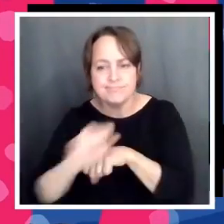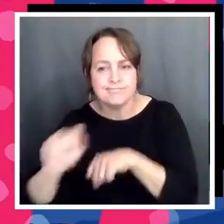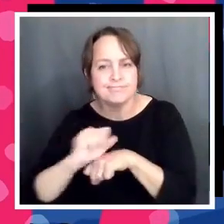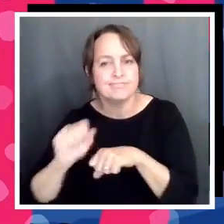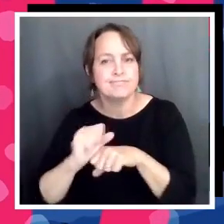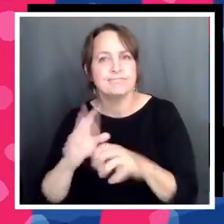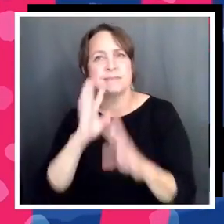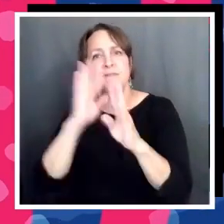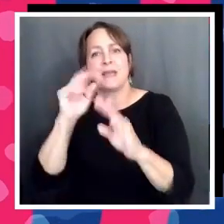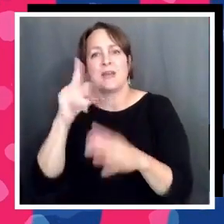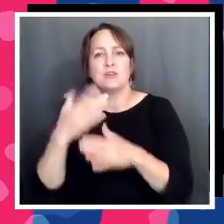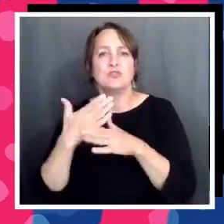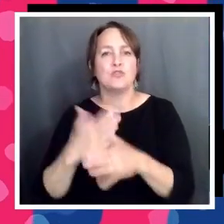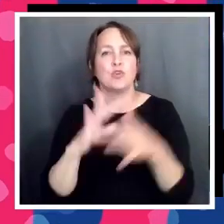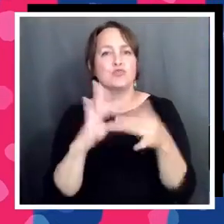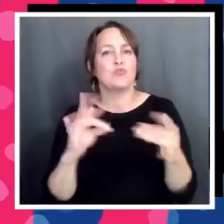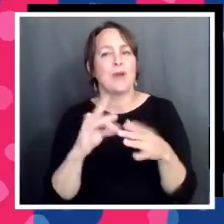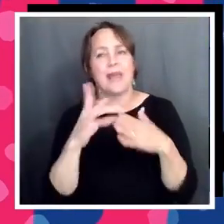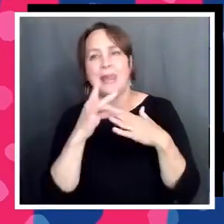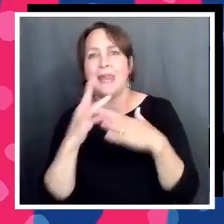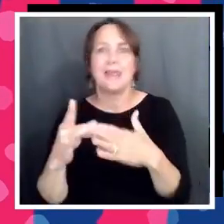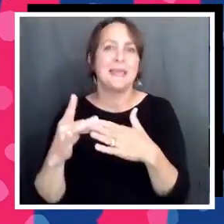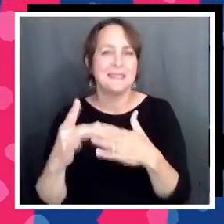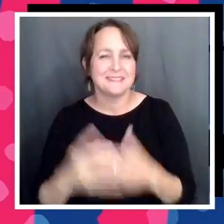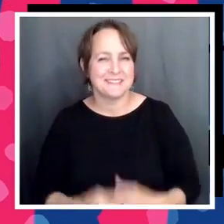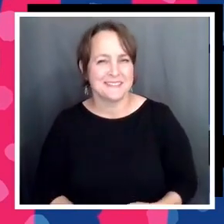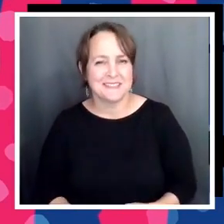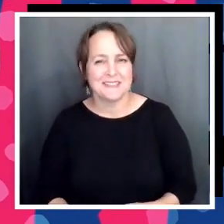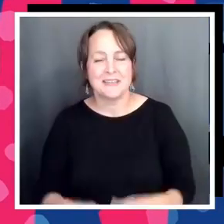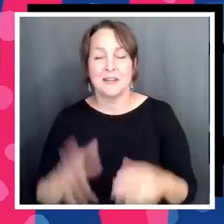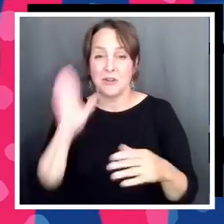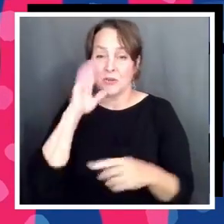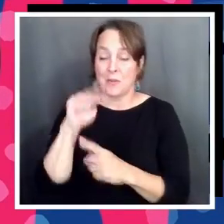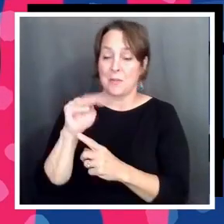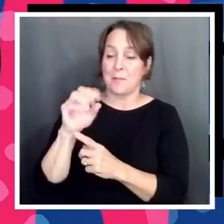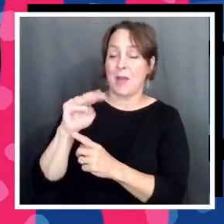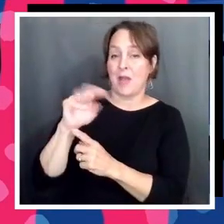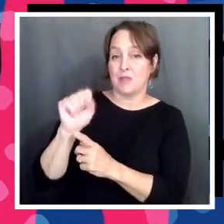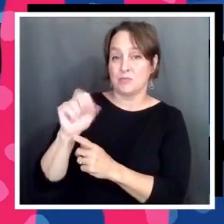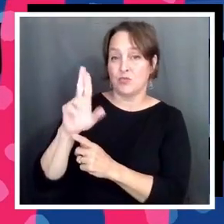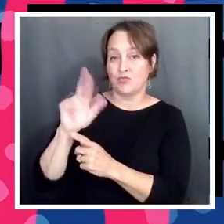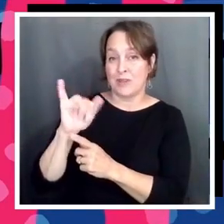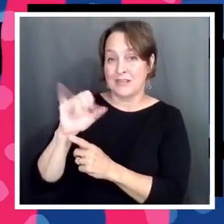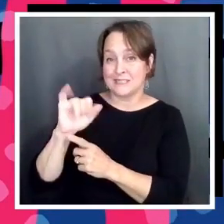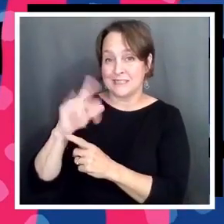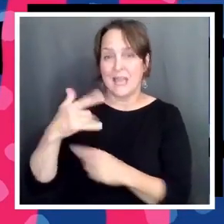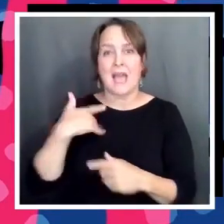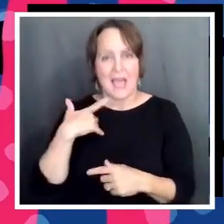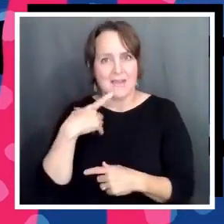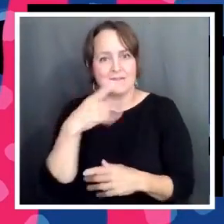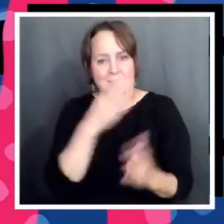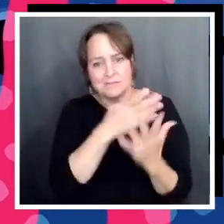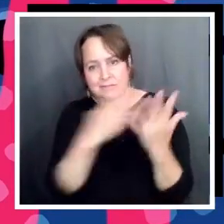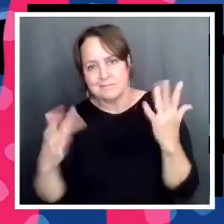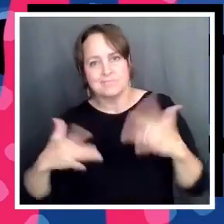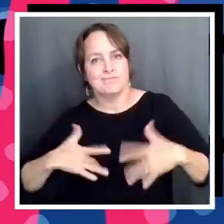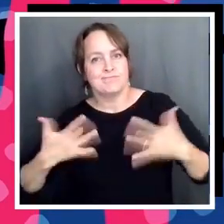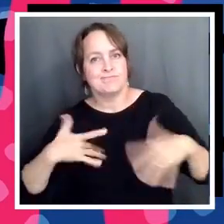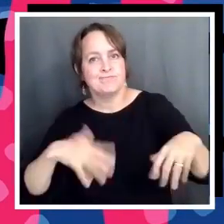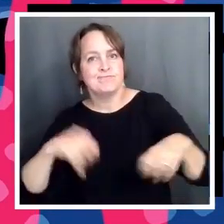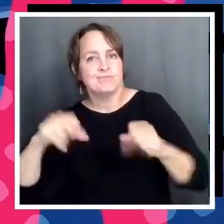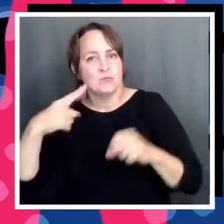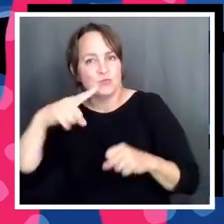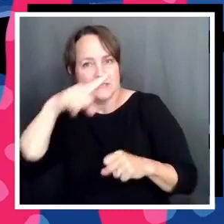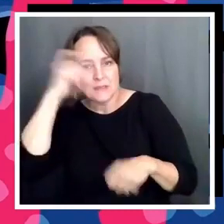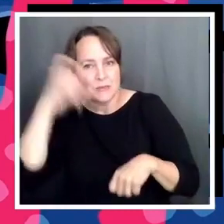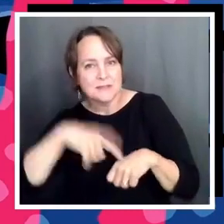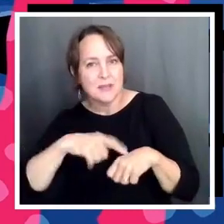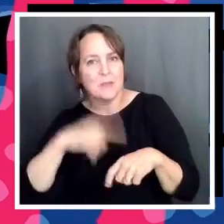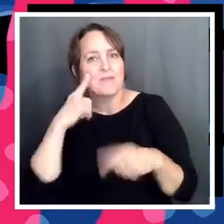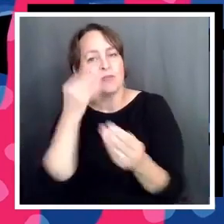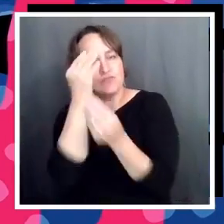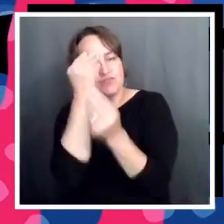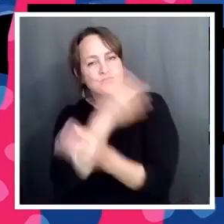IN Q2 NURA, JULES, MARY BETH